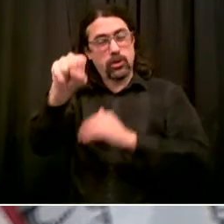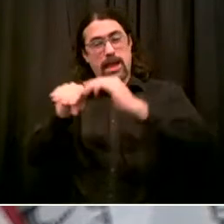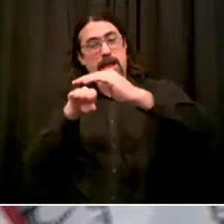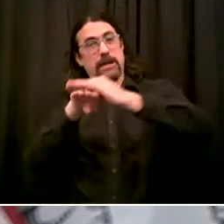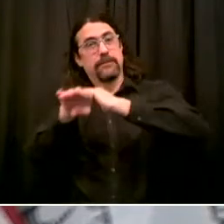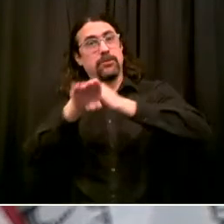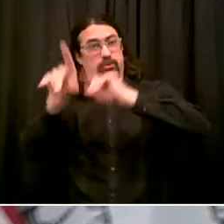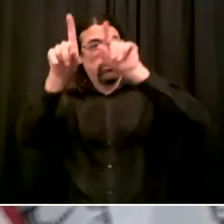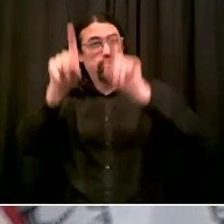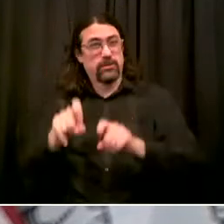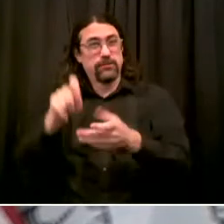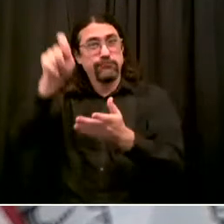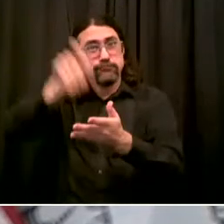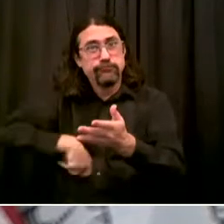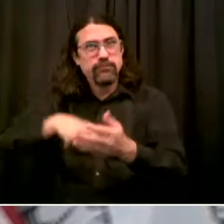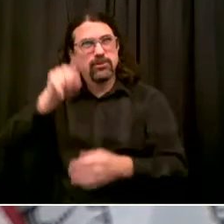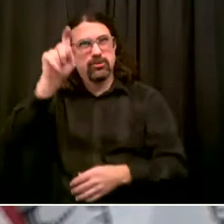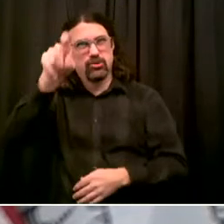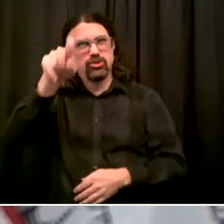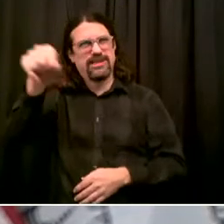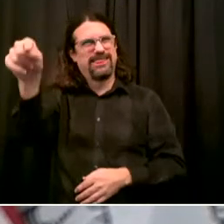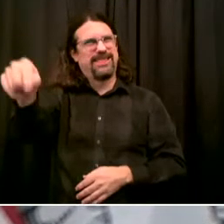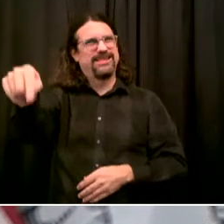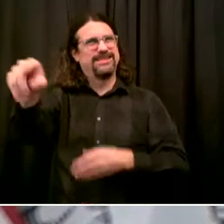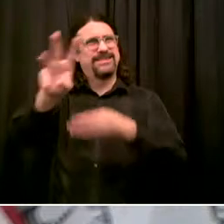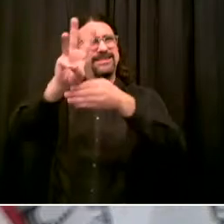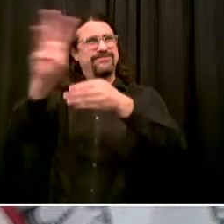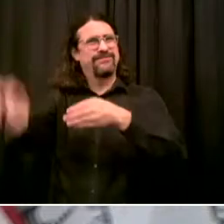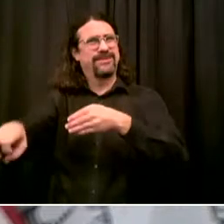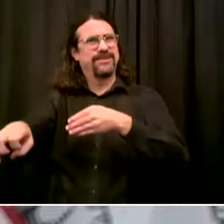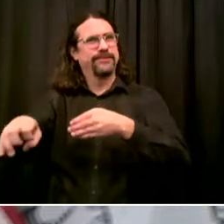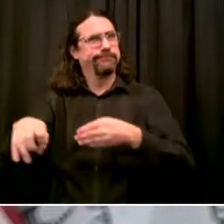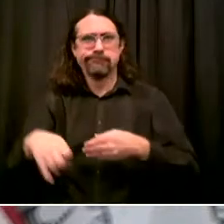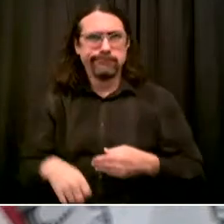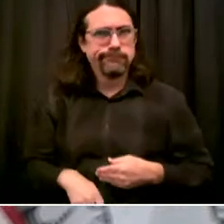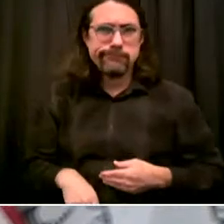SCHOOL APPLICATIONS. DO YOU HAVE A DATE FOR R WHEN T